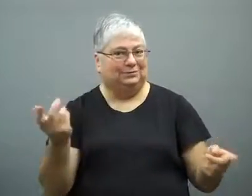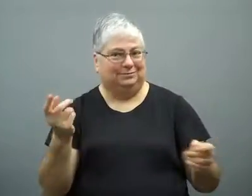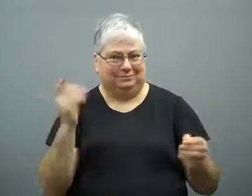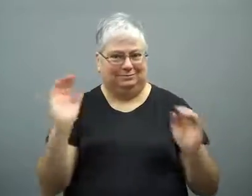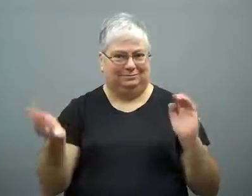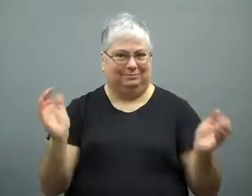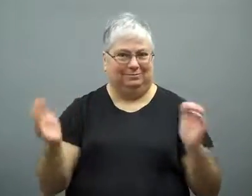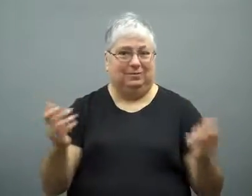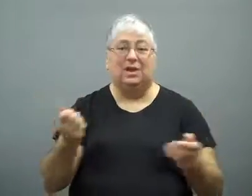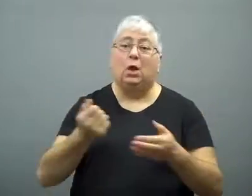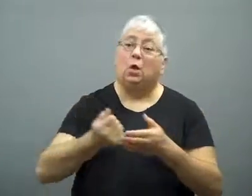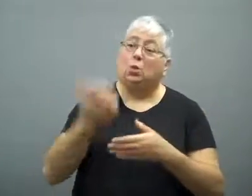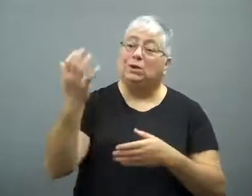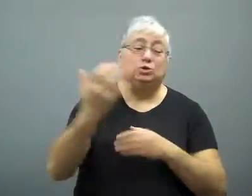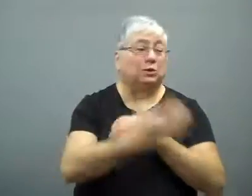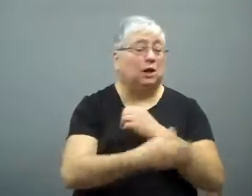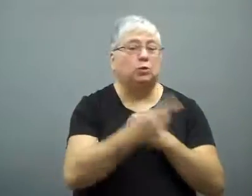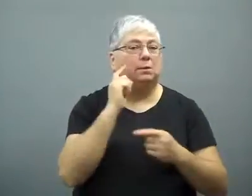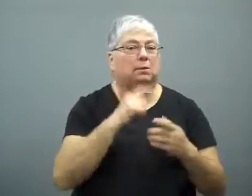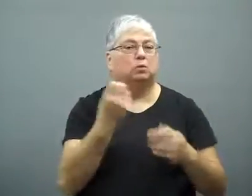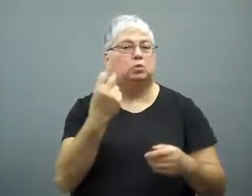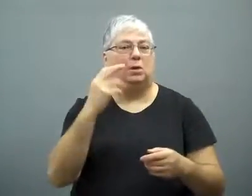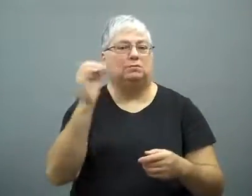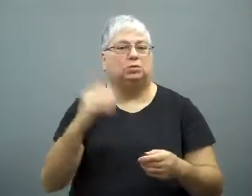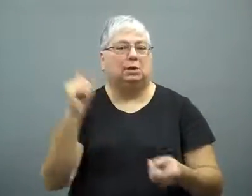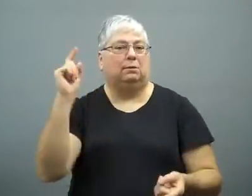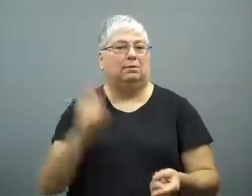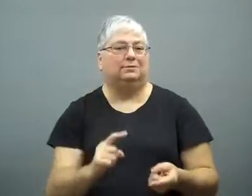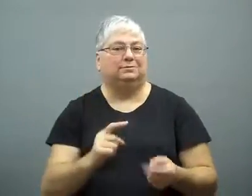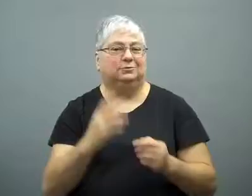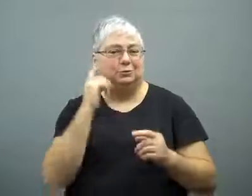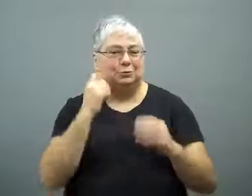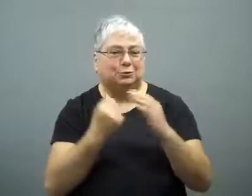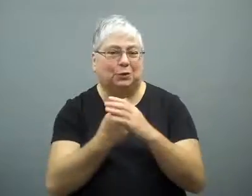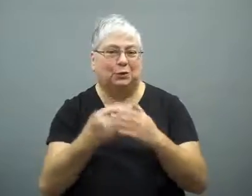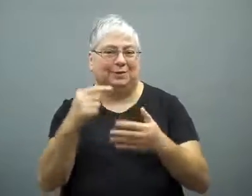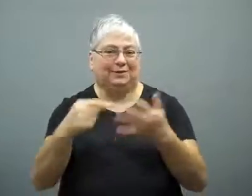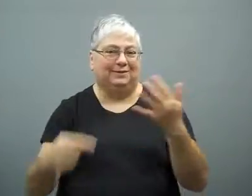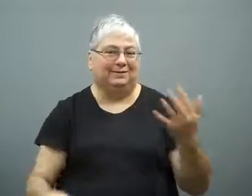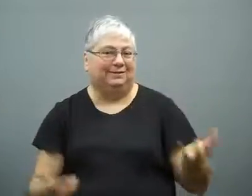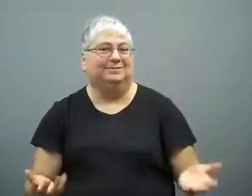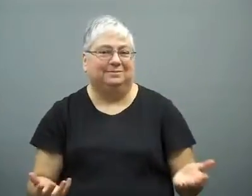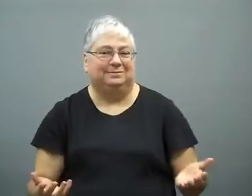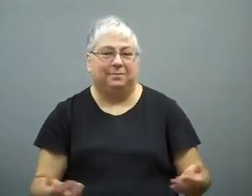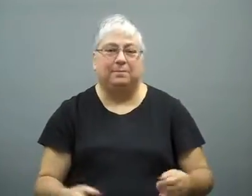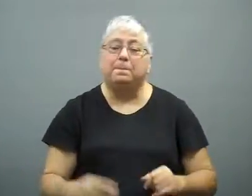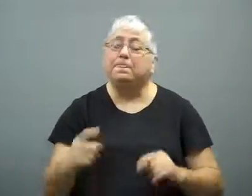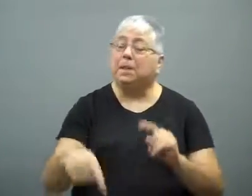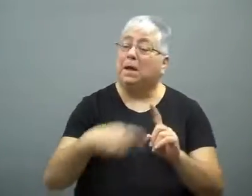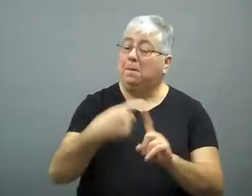Rich countries also had 12% fewer strokes in total.